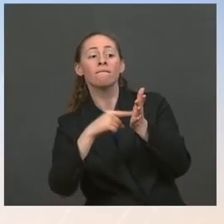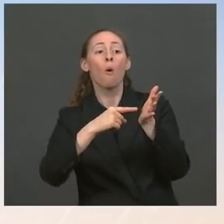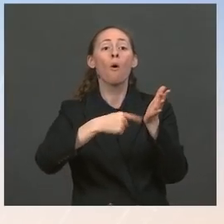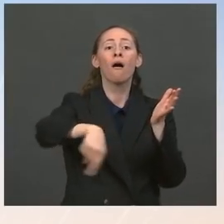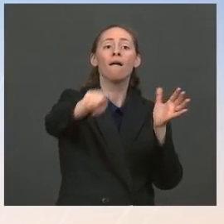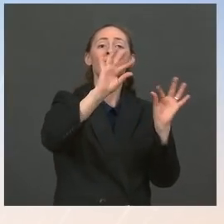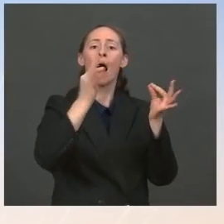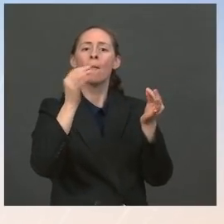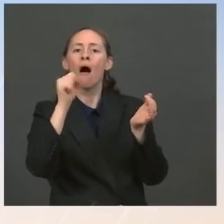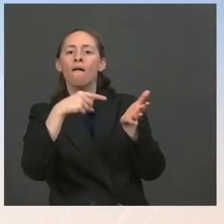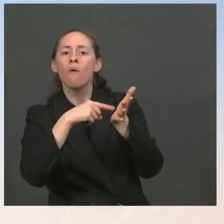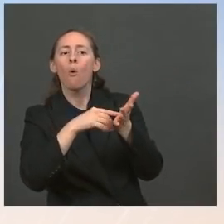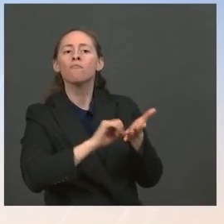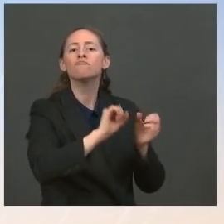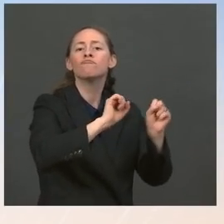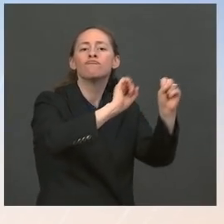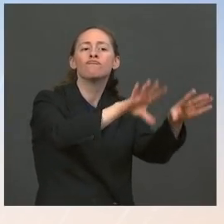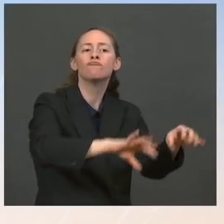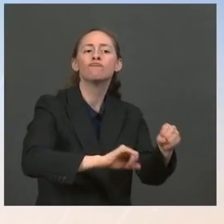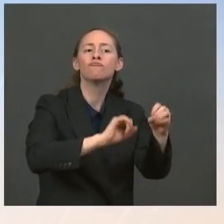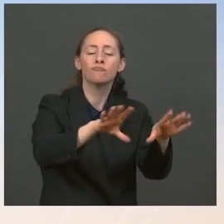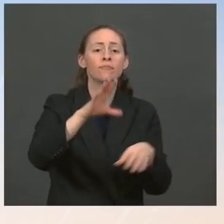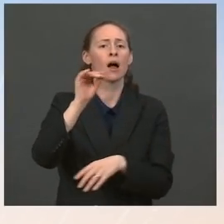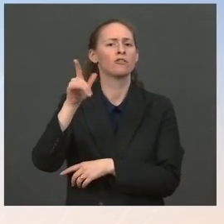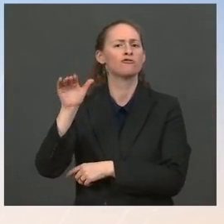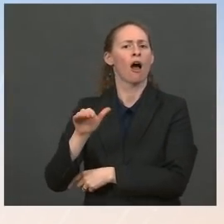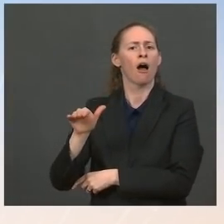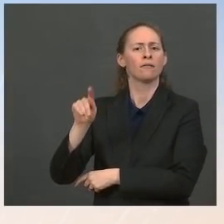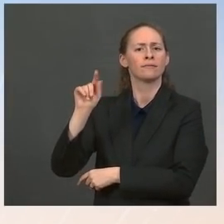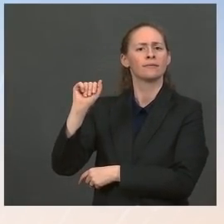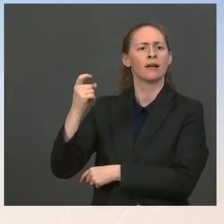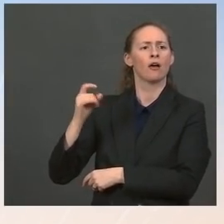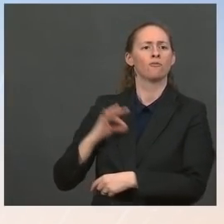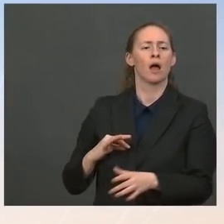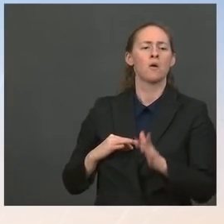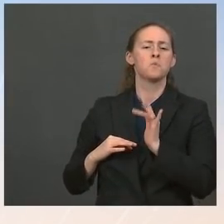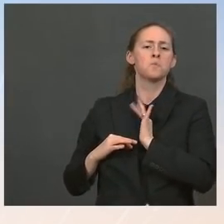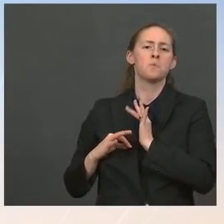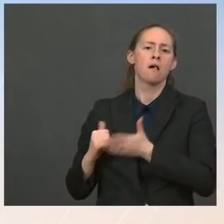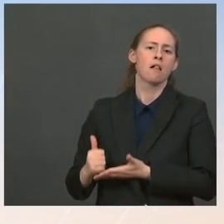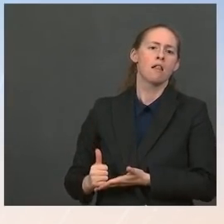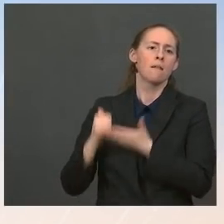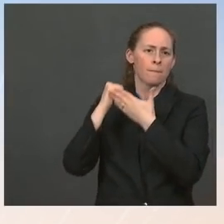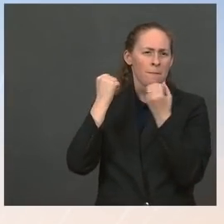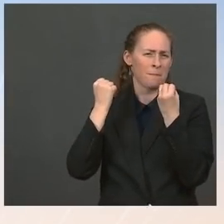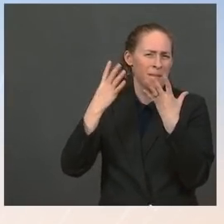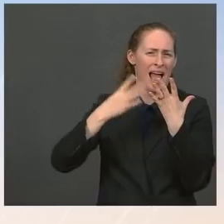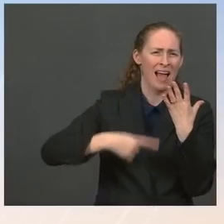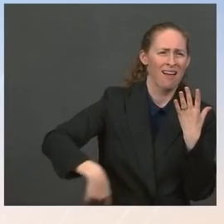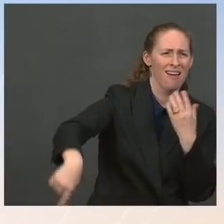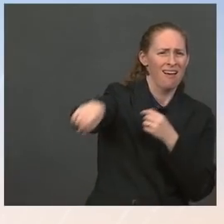that Child Tax Credit -- I mean, that's going to be huge and it's going to make such a big difference for new parents. Ms. Jean-Pierre: All right, last question. Josh.